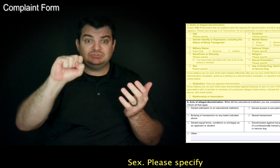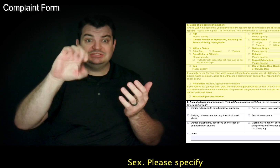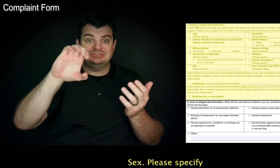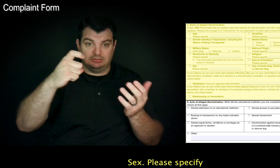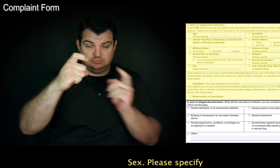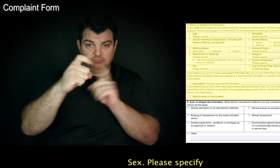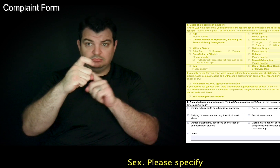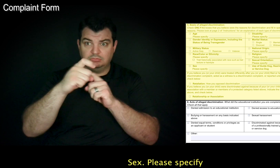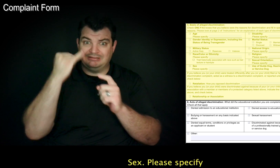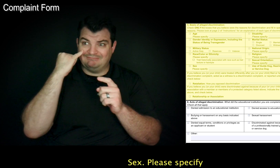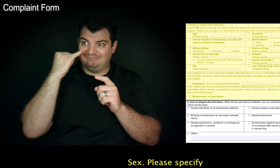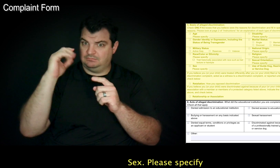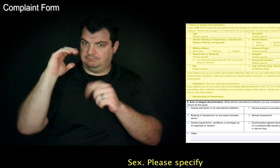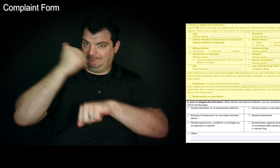Sex. Please specify